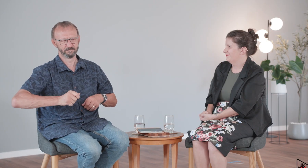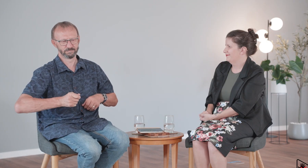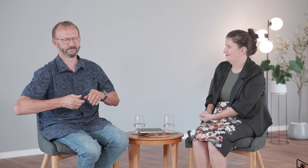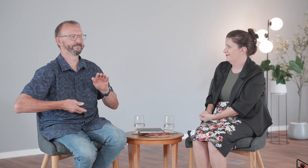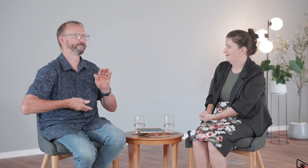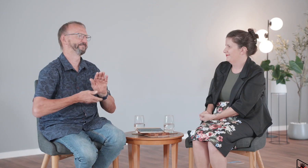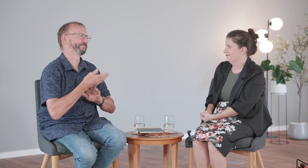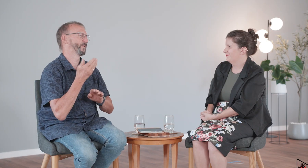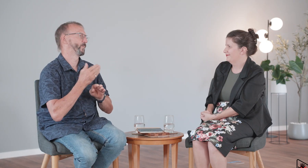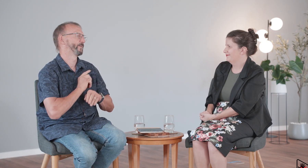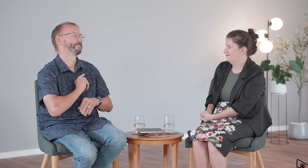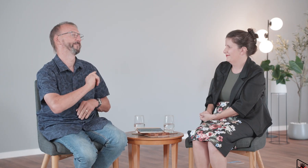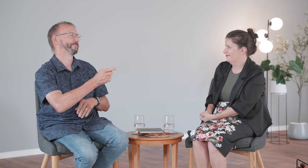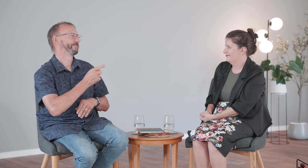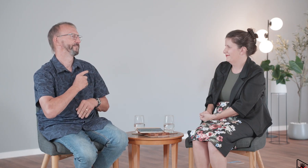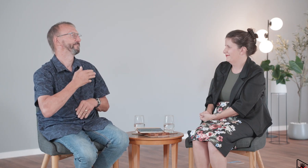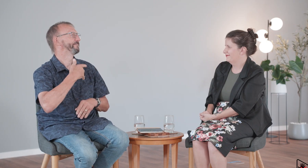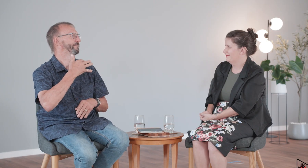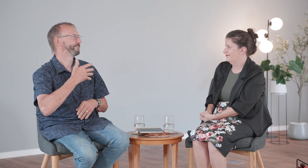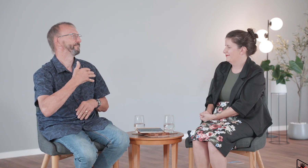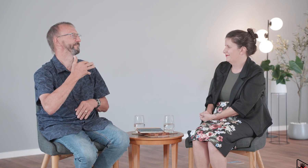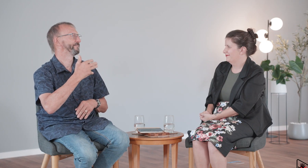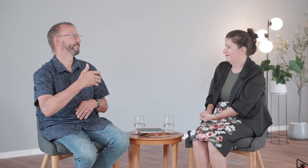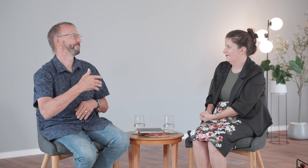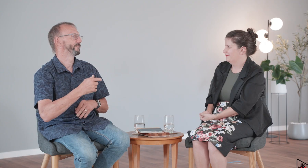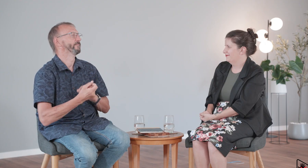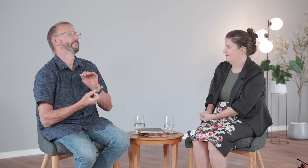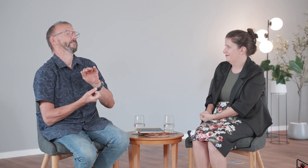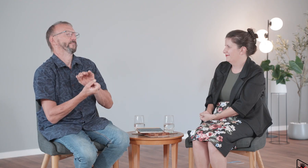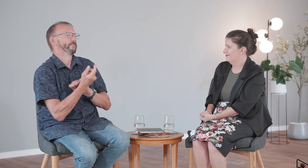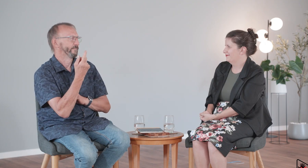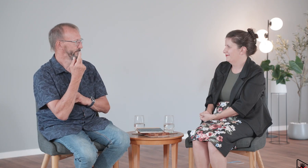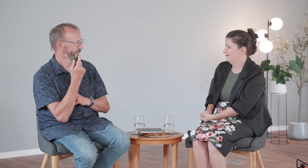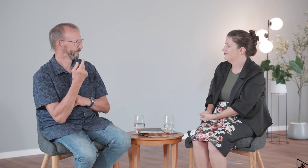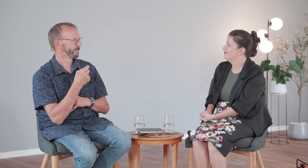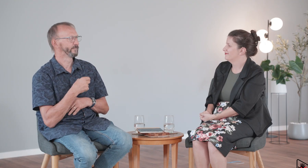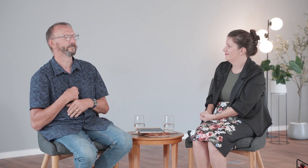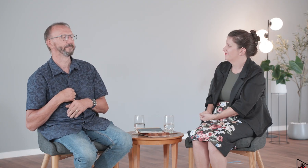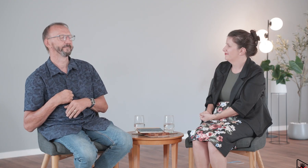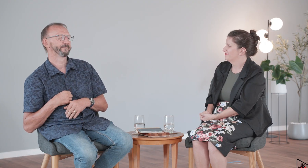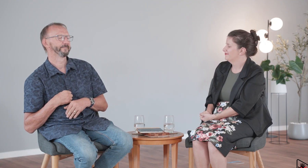that little switch, put my lunch in the passenger seat, and put the belt on and head away to work.